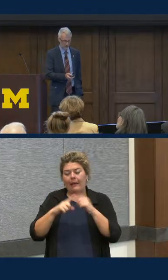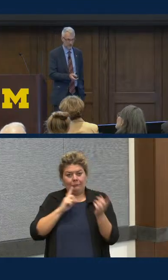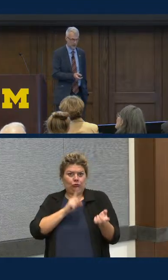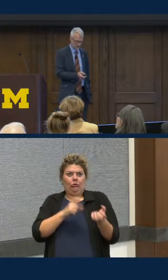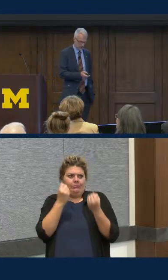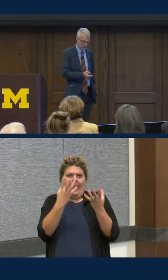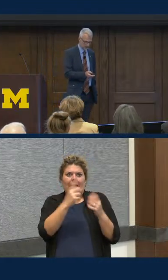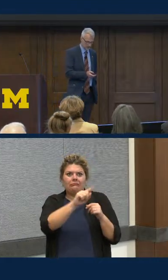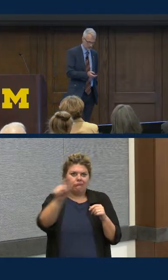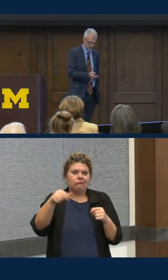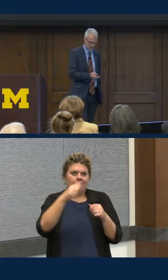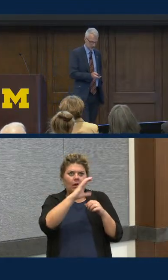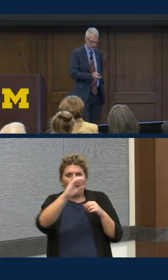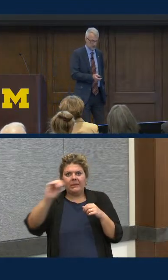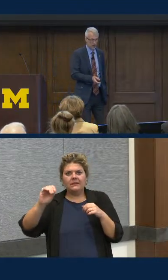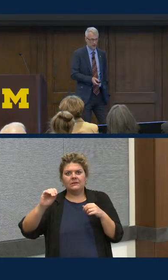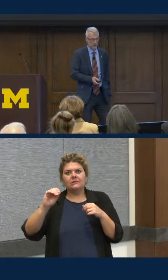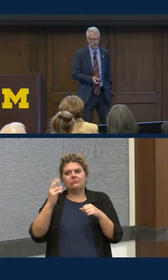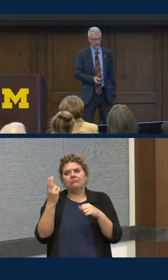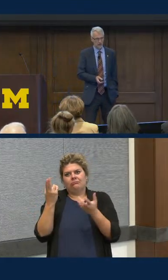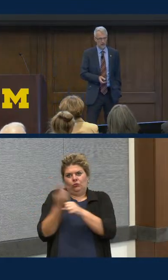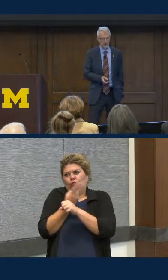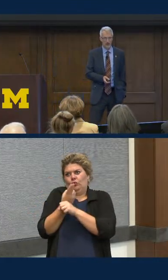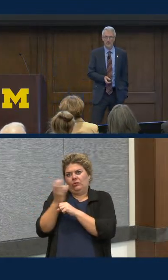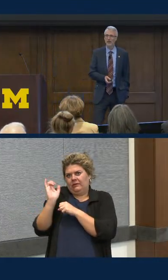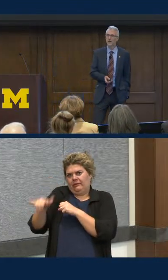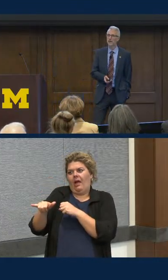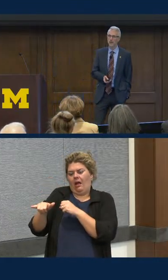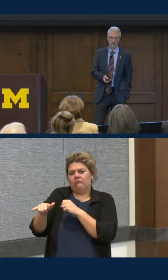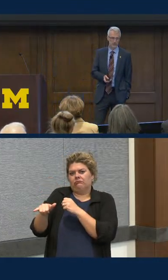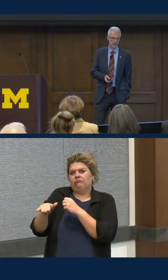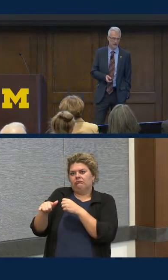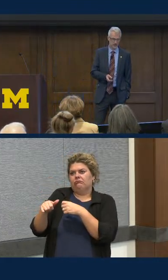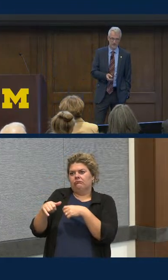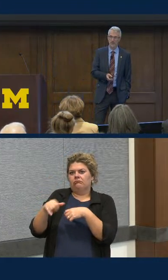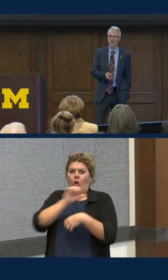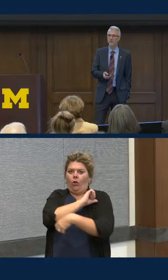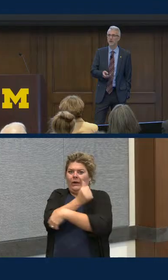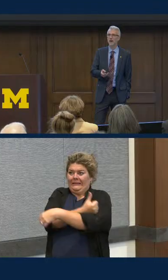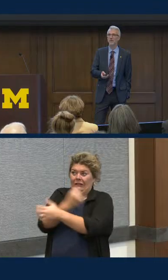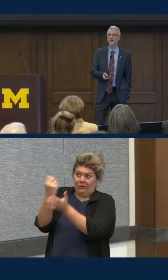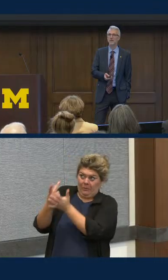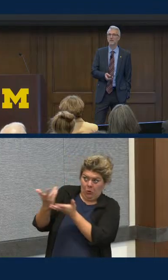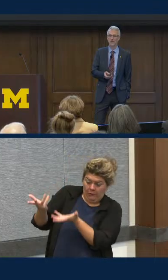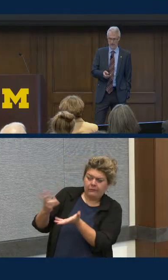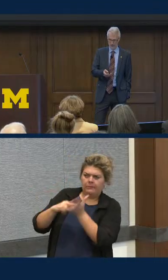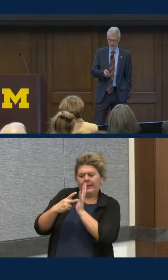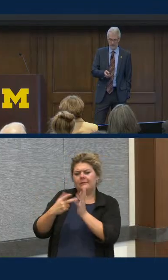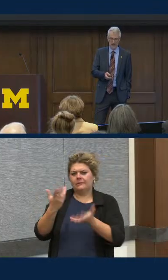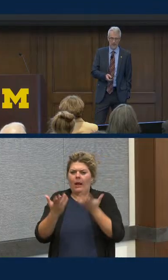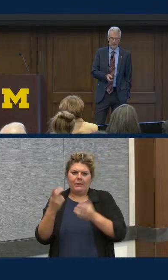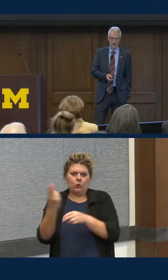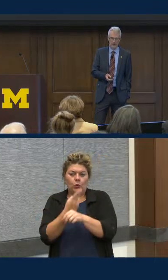gone to the trouble of getting those authorizations. So this is beyond research and development. This is happening